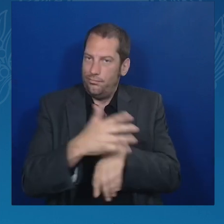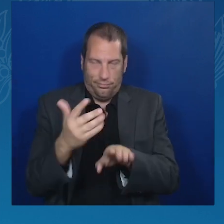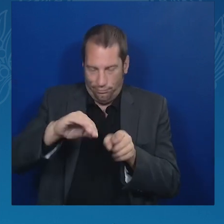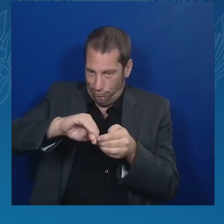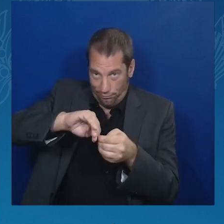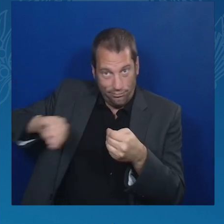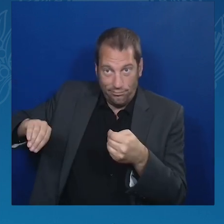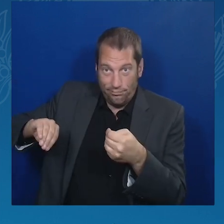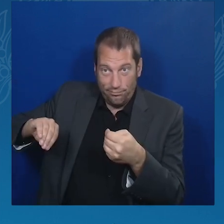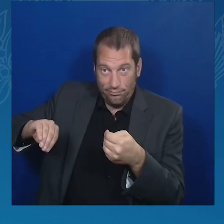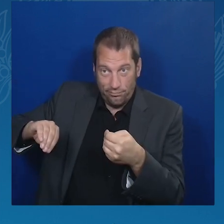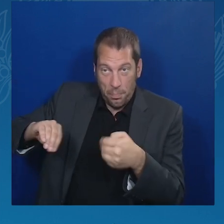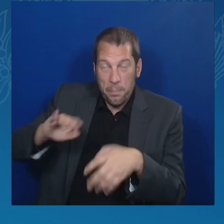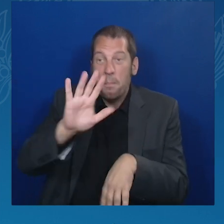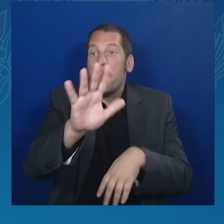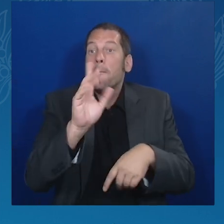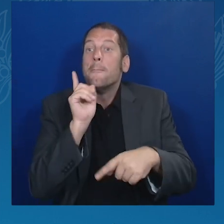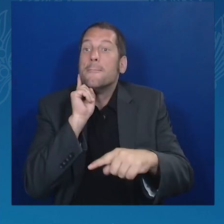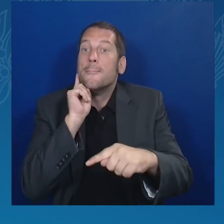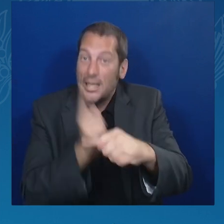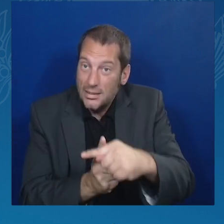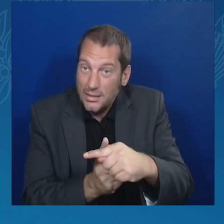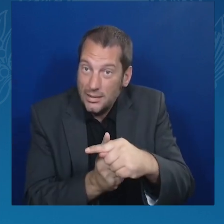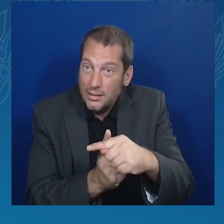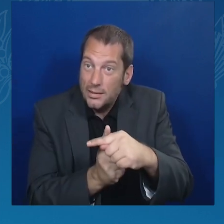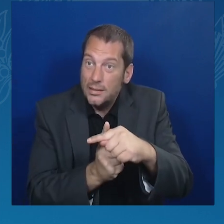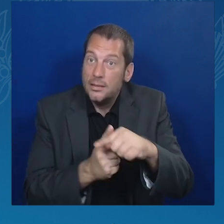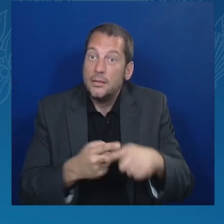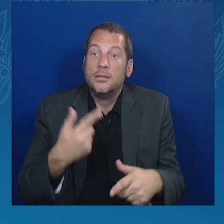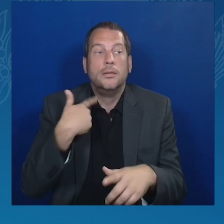In addition to medical debt, we are also addressing the issue of student loan debt.